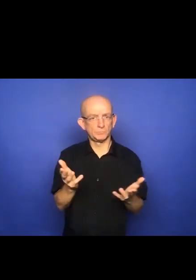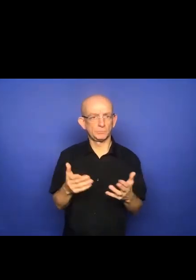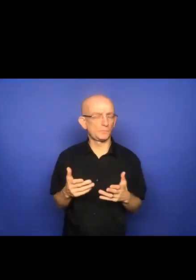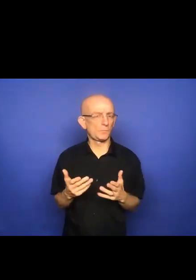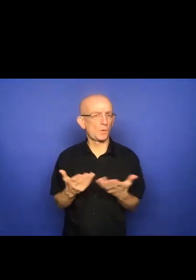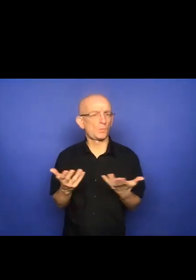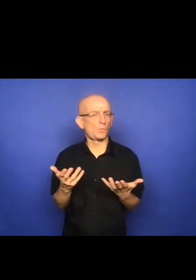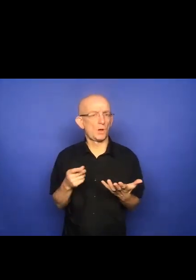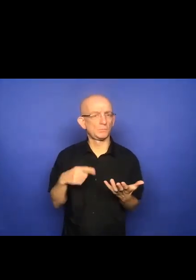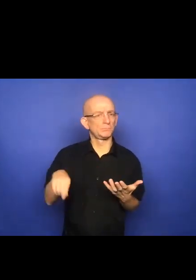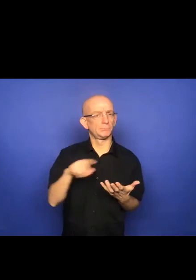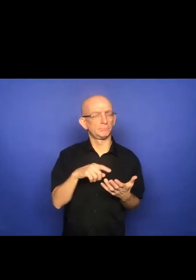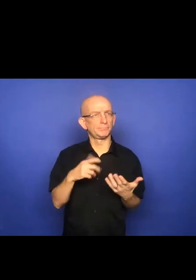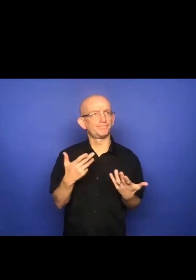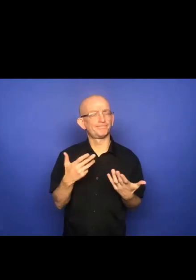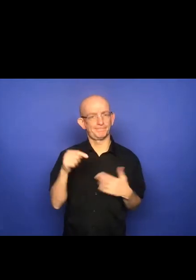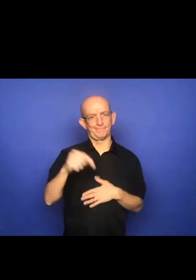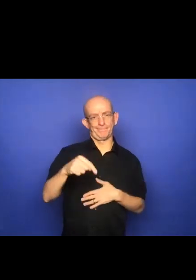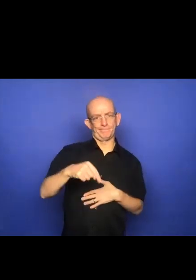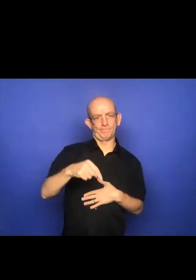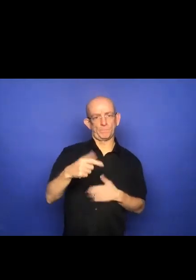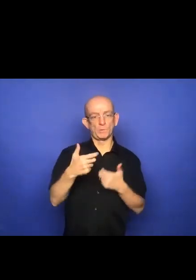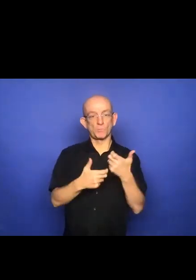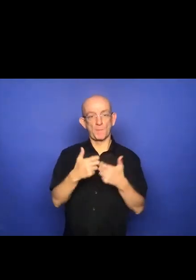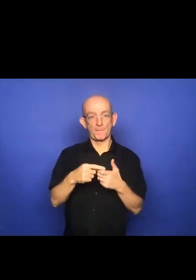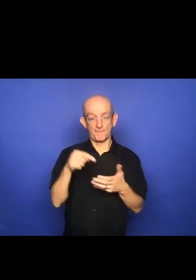surveys, and what could be the